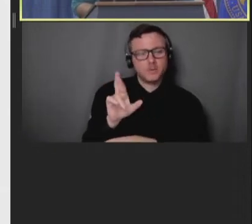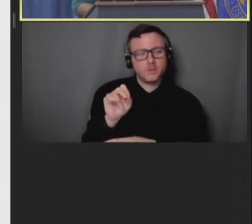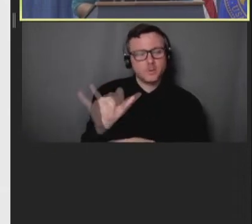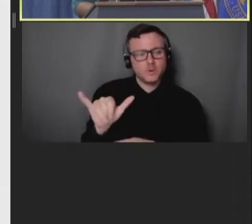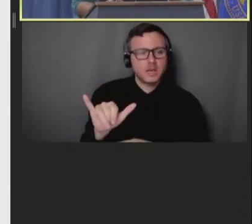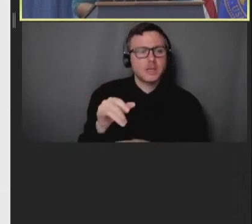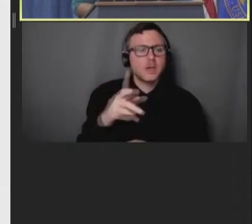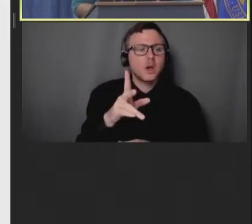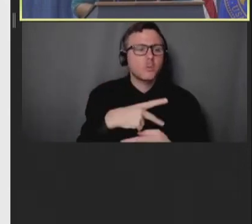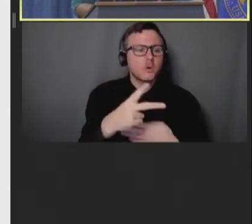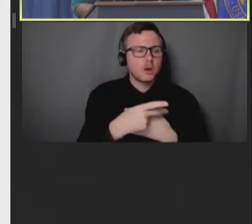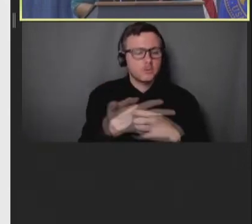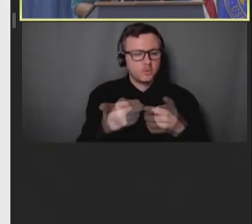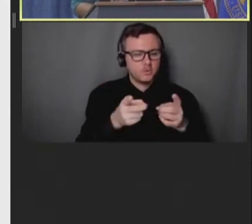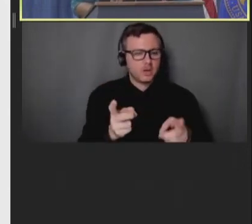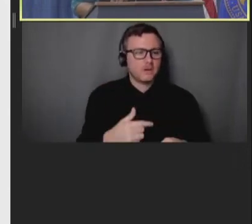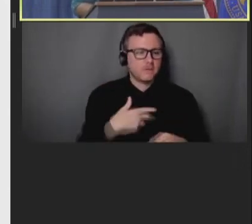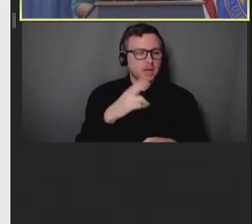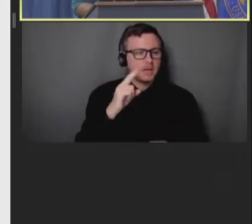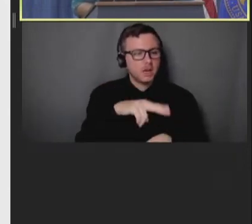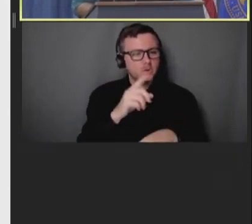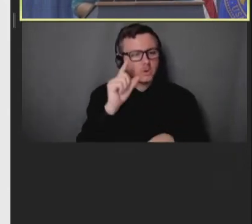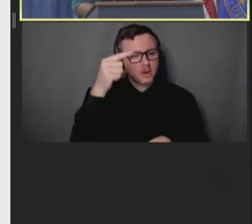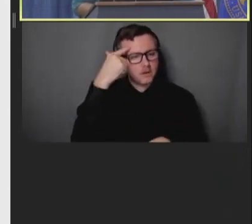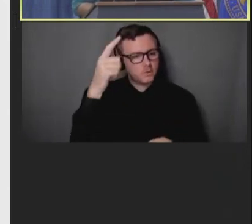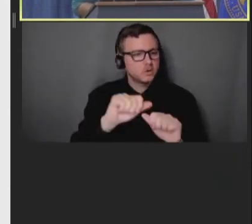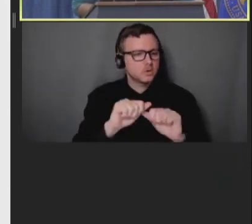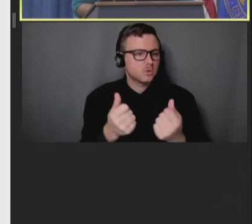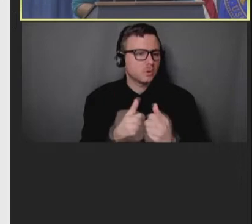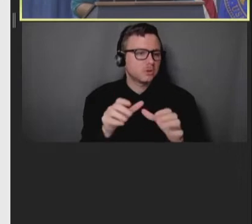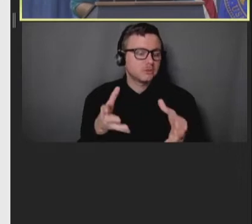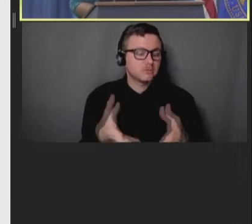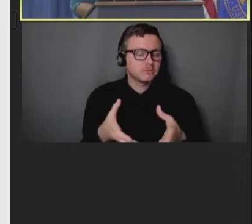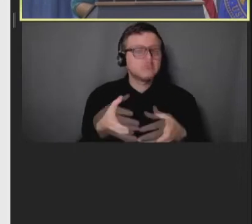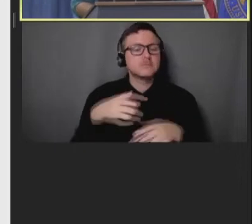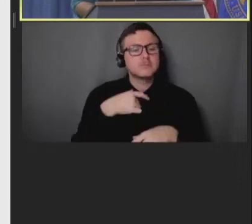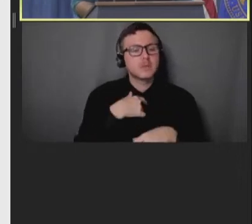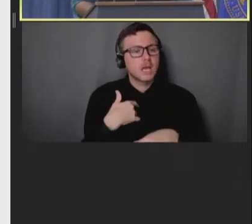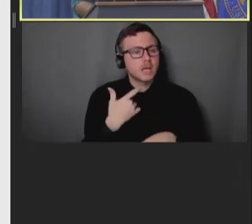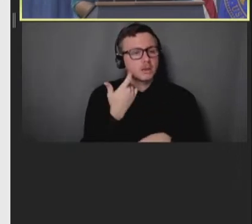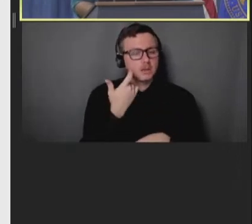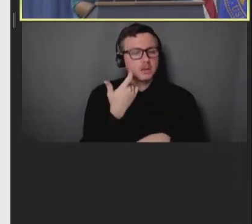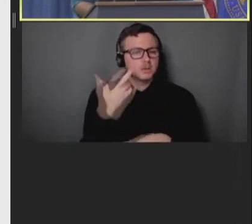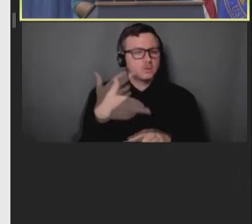Health at the National Governor's Association. Prior to joining NGA about two years ago,